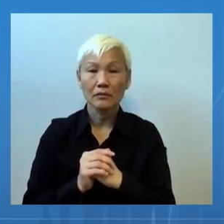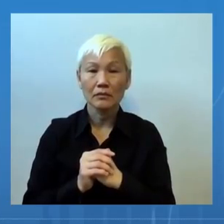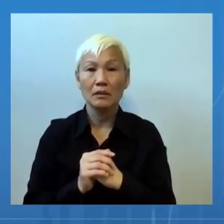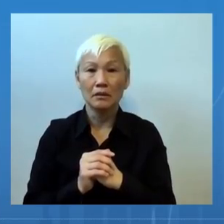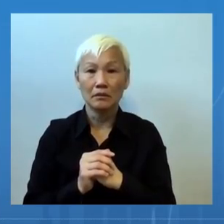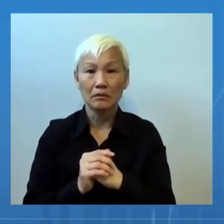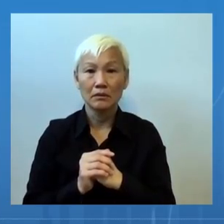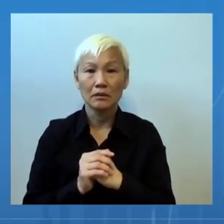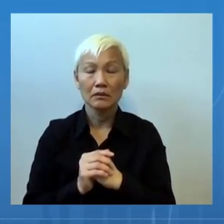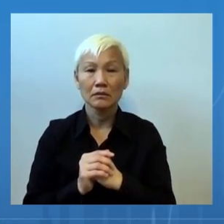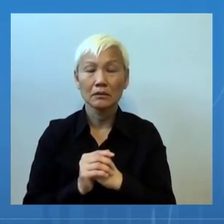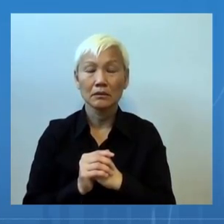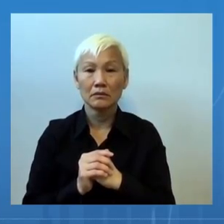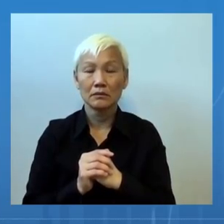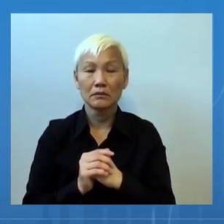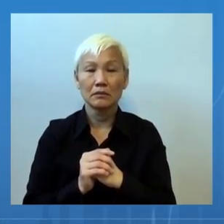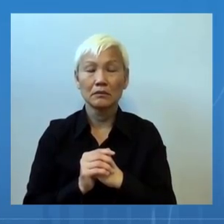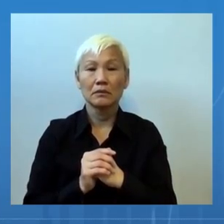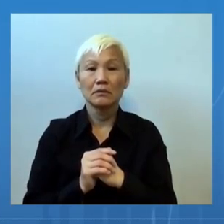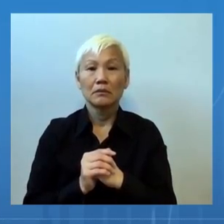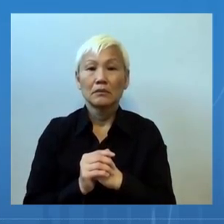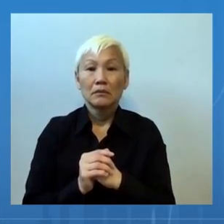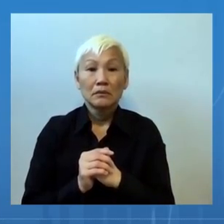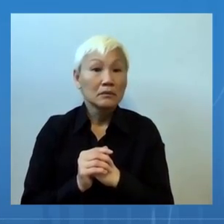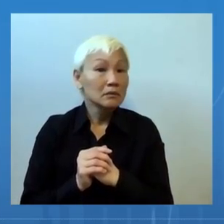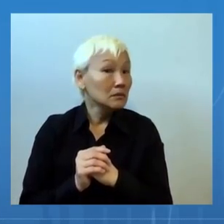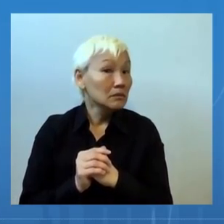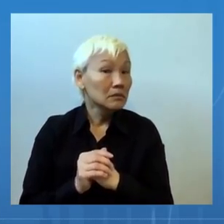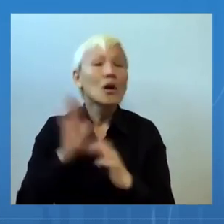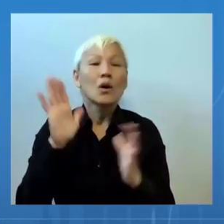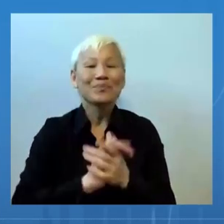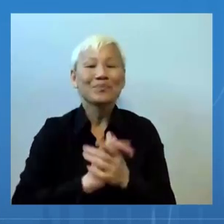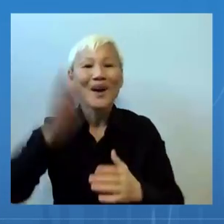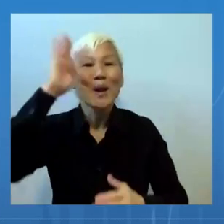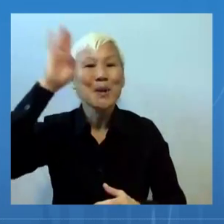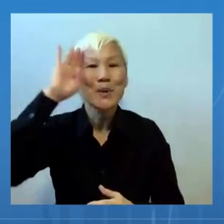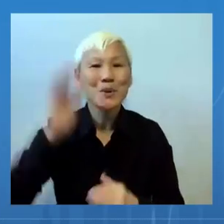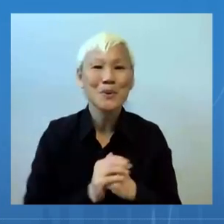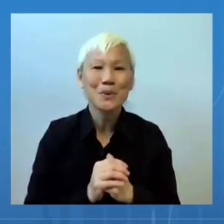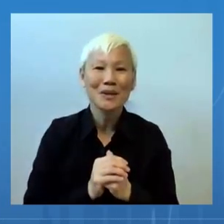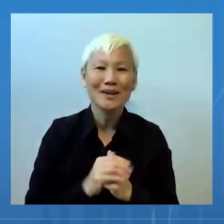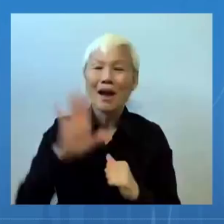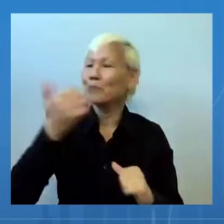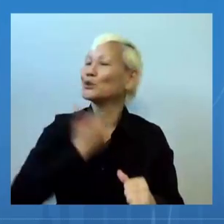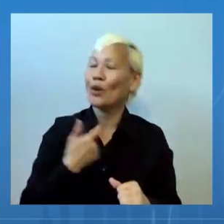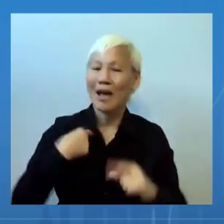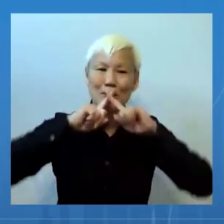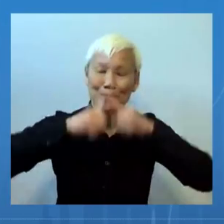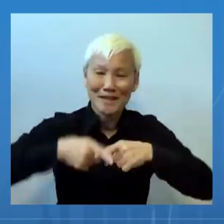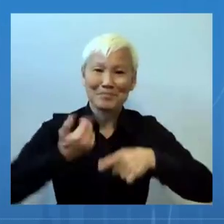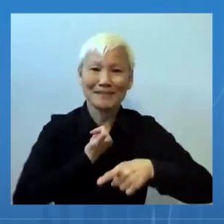Mr. Zients: David? The Press: Hey, I was just unmuted. I wanted to follow up on Jeannie's question about Moderna